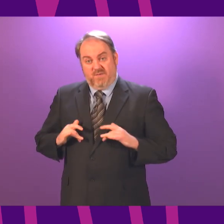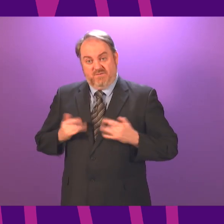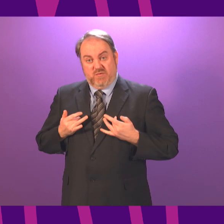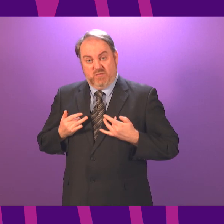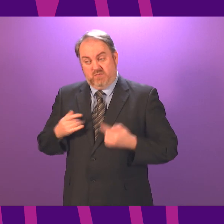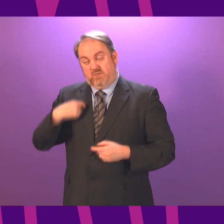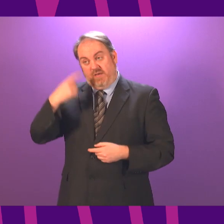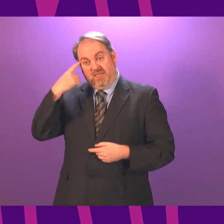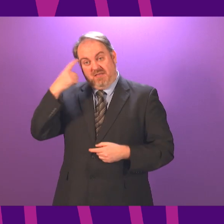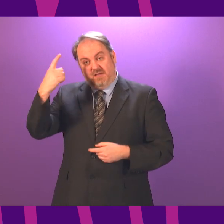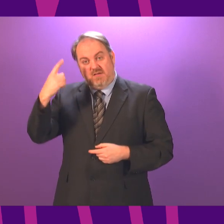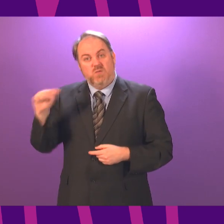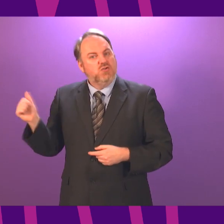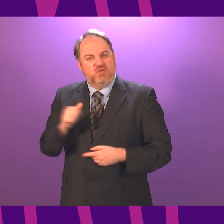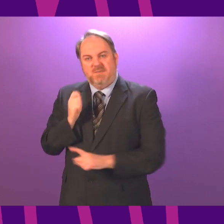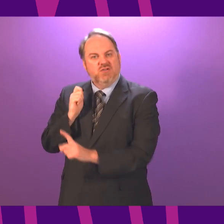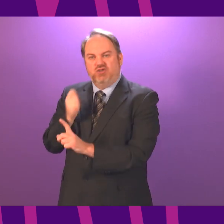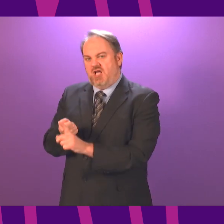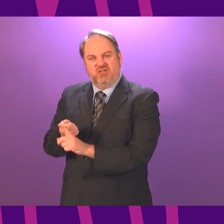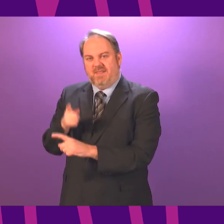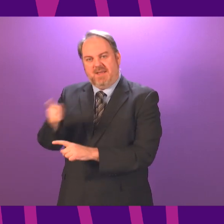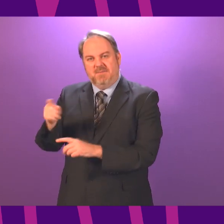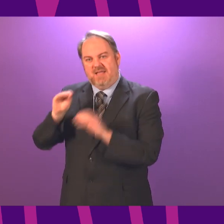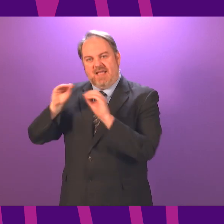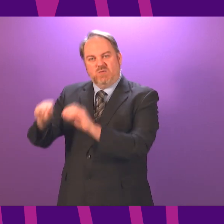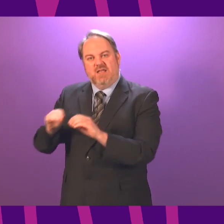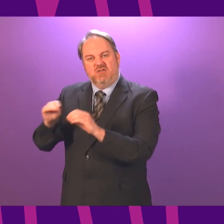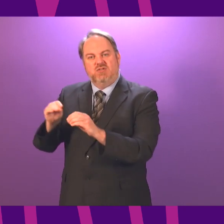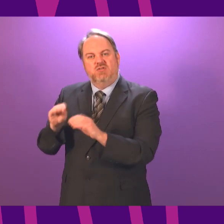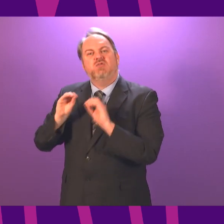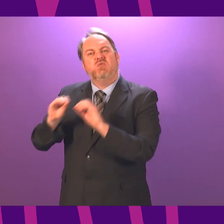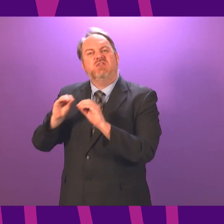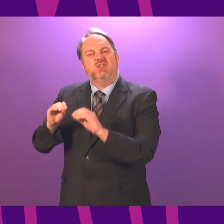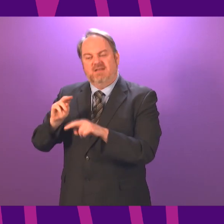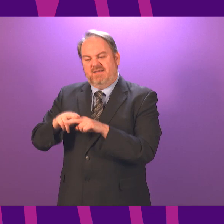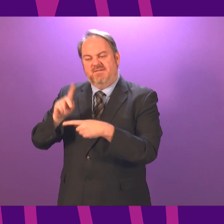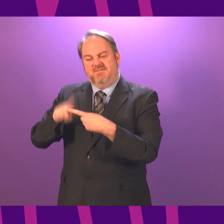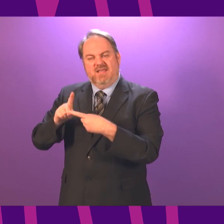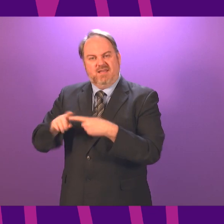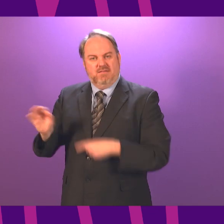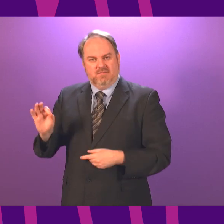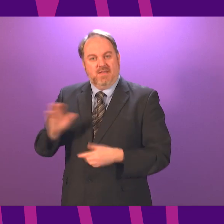charging students tuition fees means that, in Scotland, levels of student debt are much